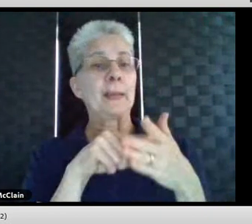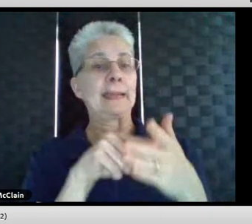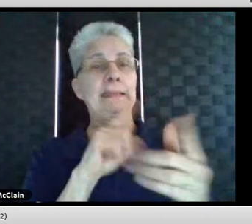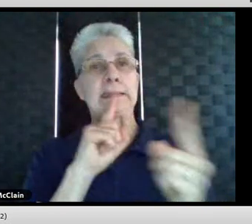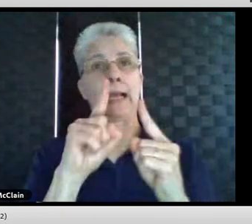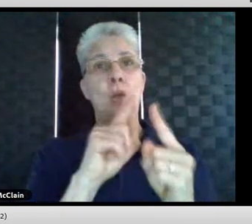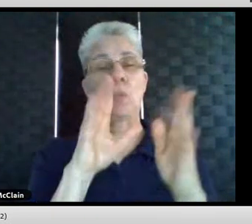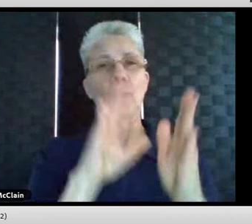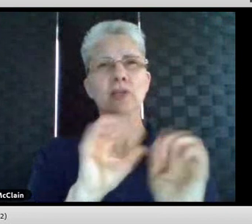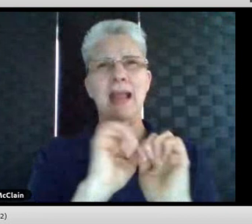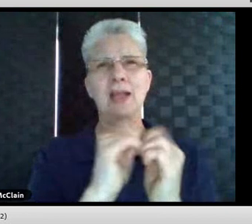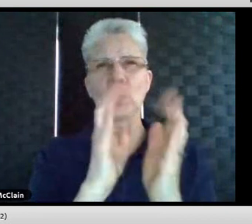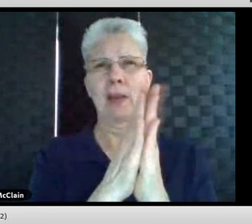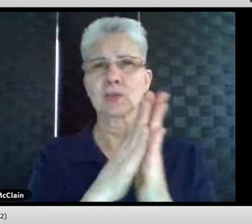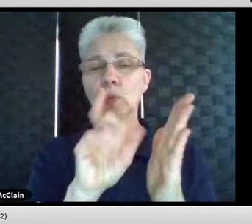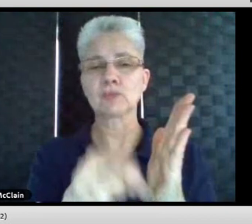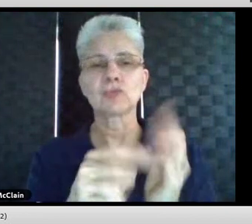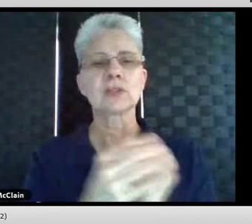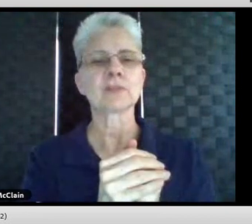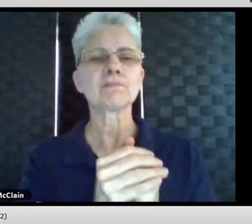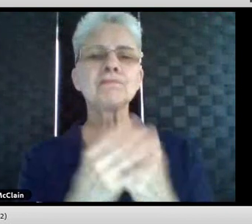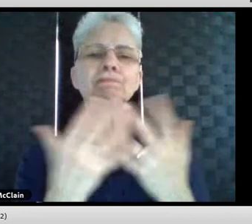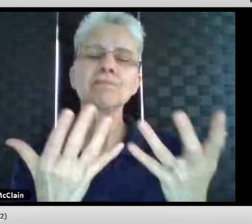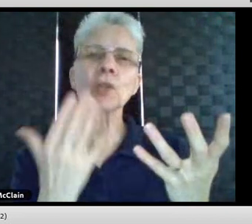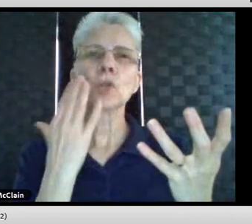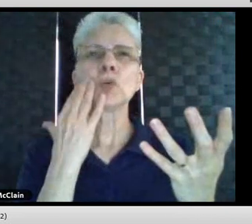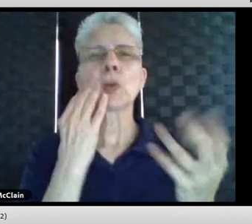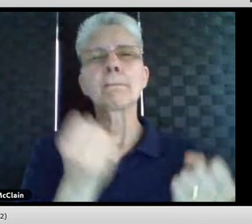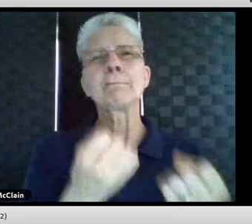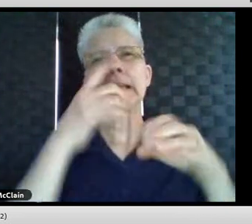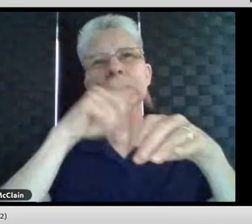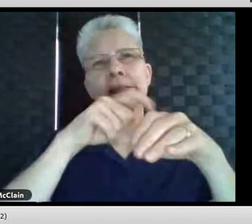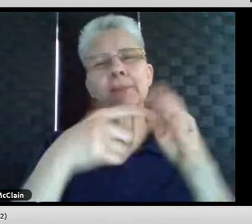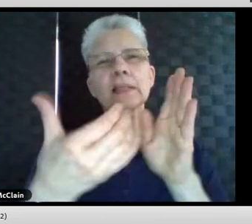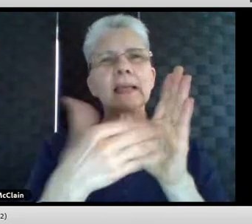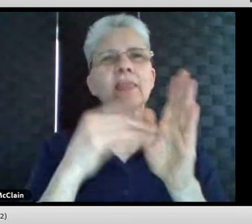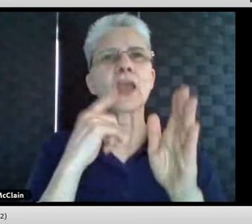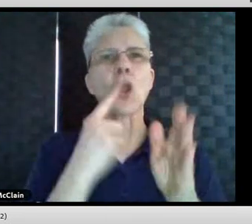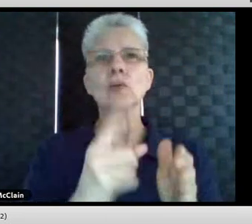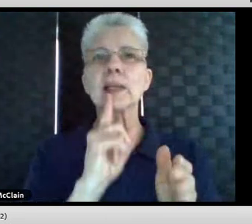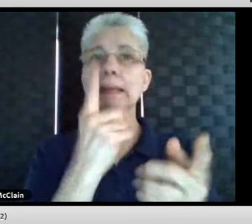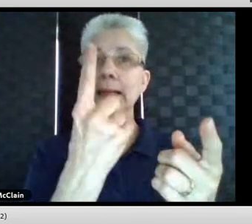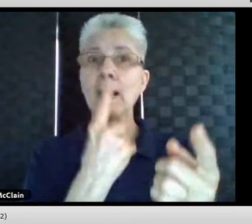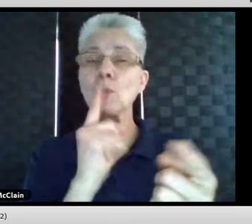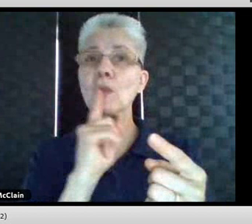how do you ask them questions? You know, a lot of times, again, they only come when they really need help, right?